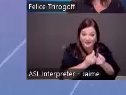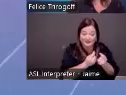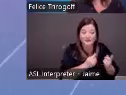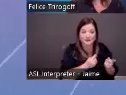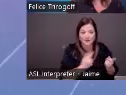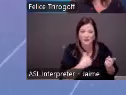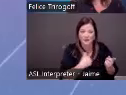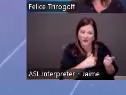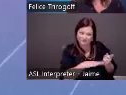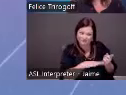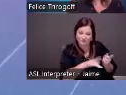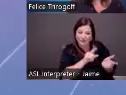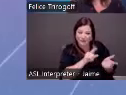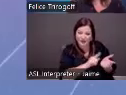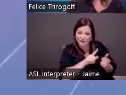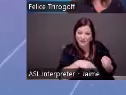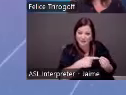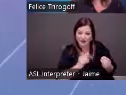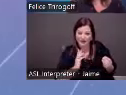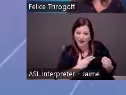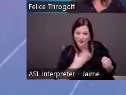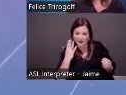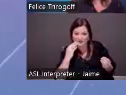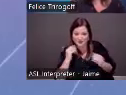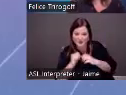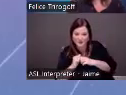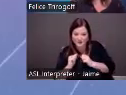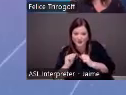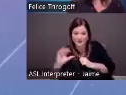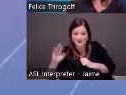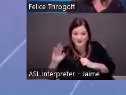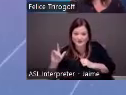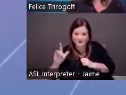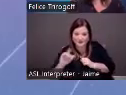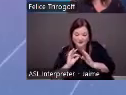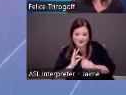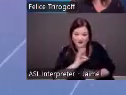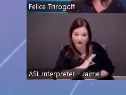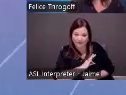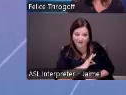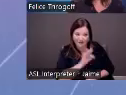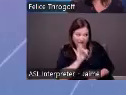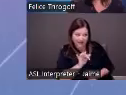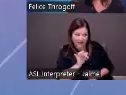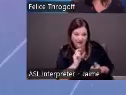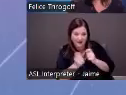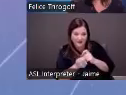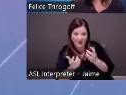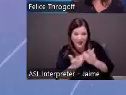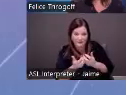about our experience working with CIL staff and that adoption process because the Research Ethics for All team